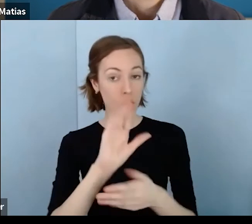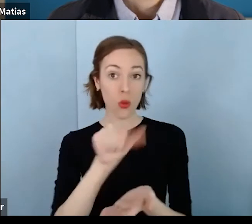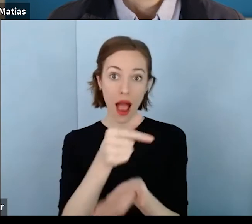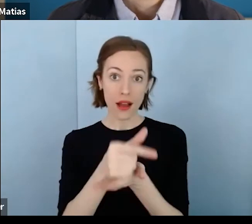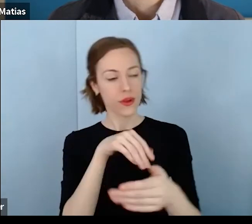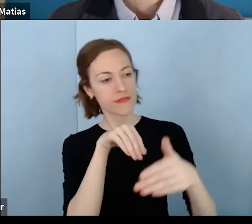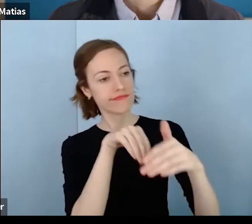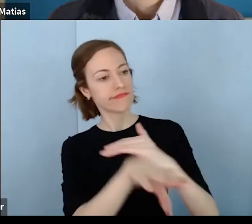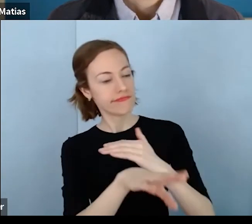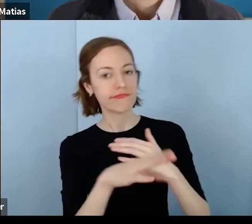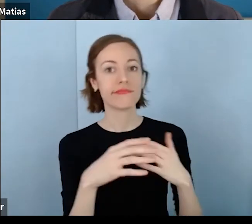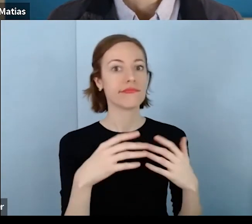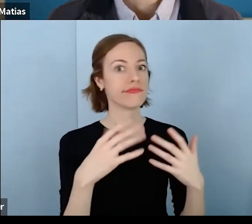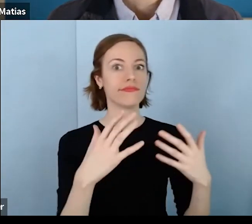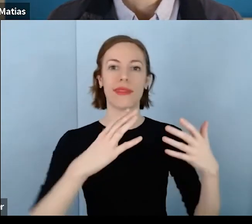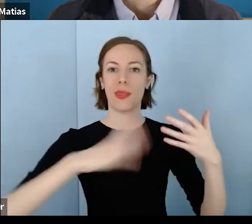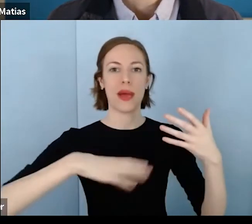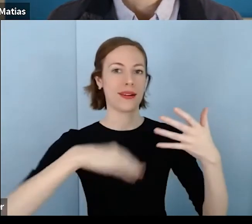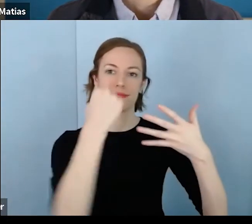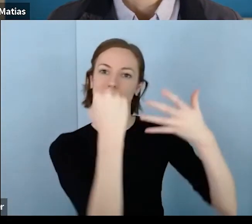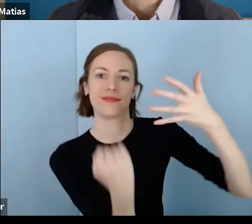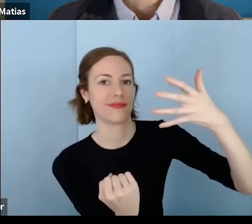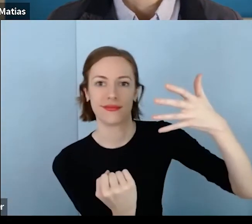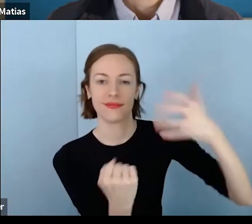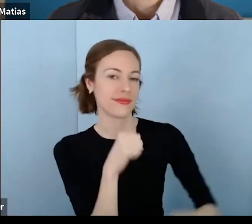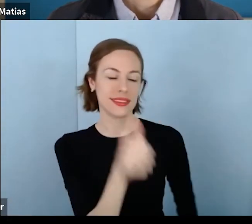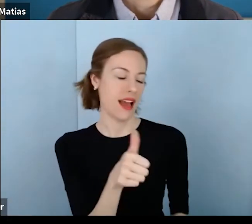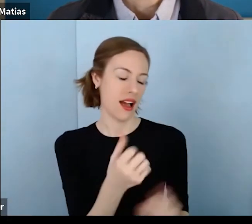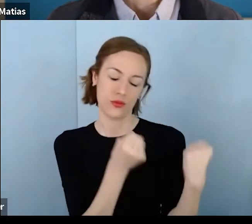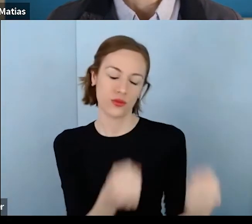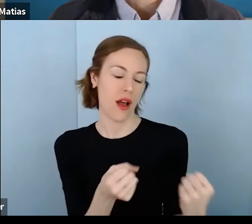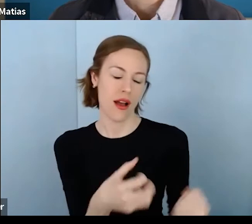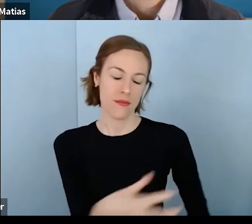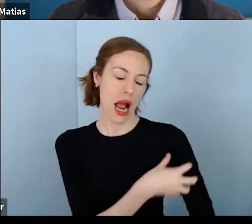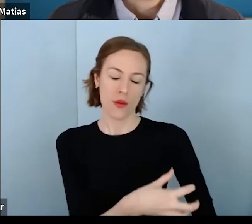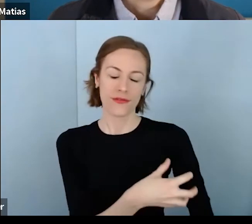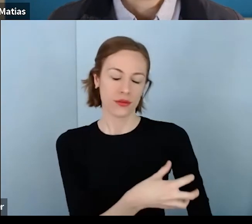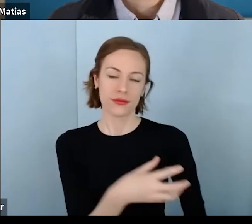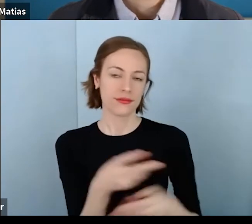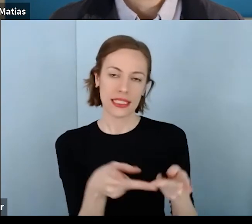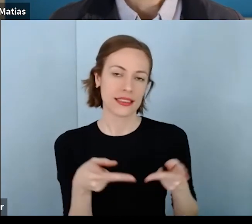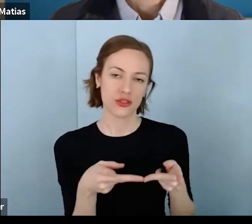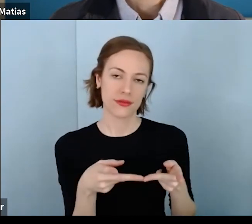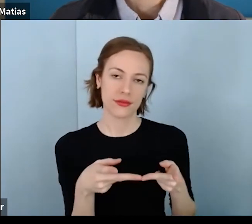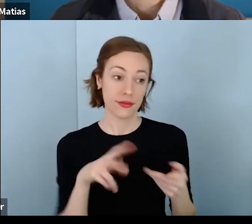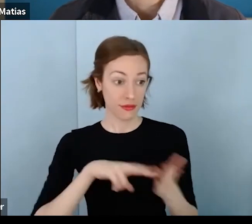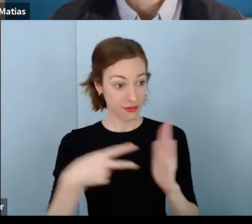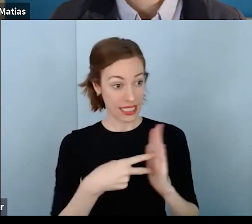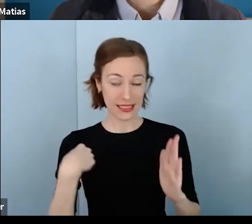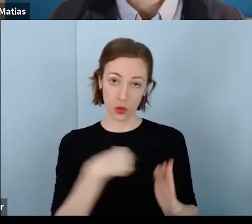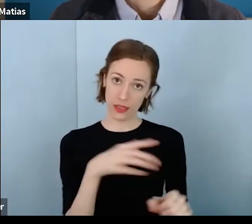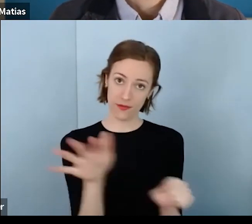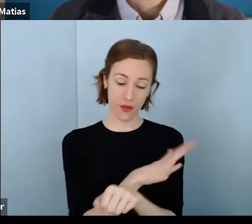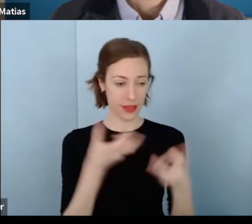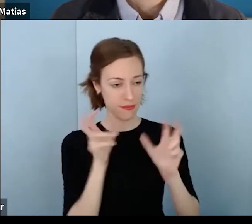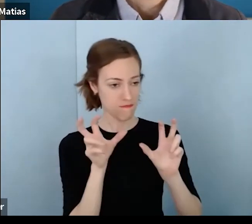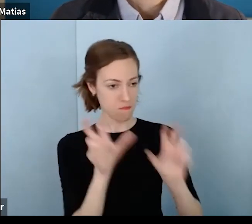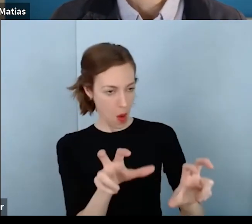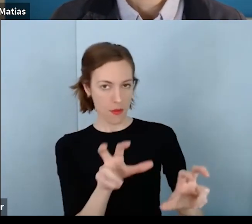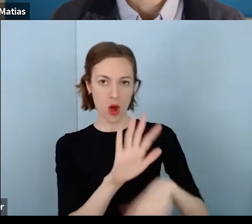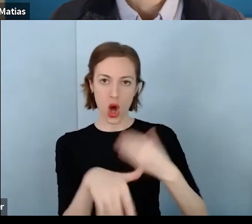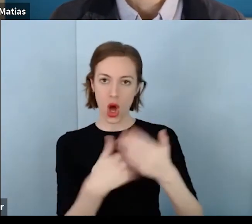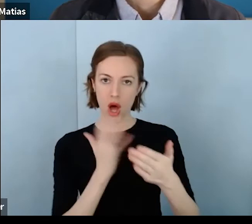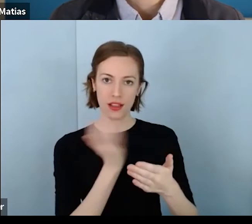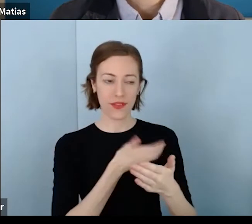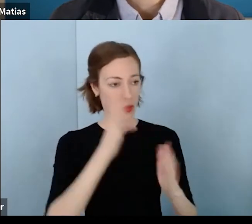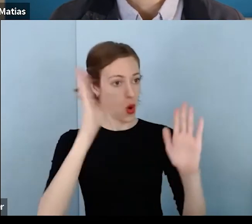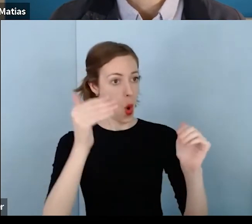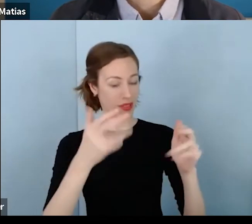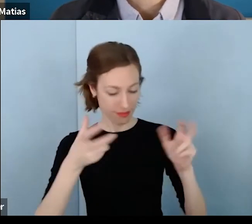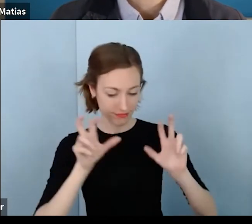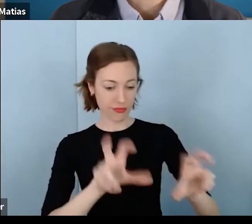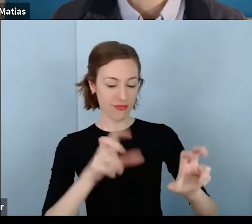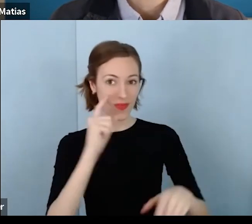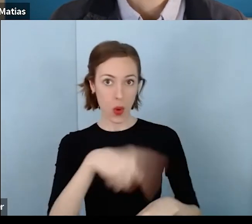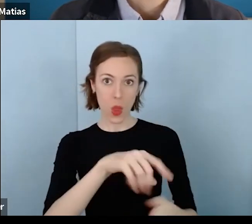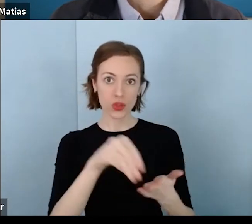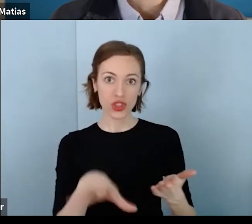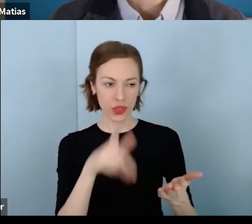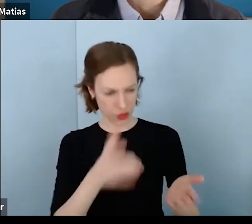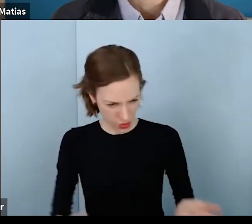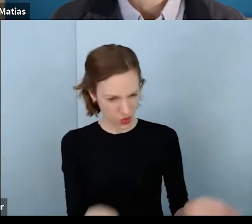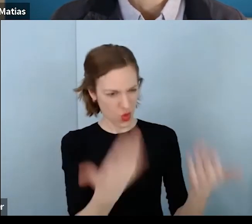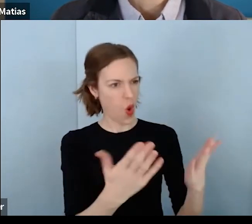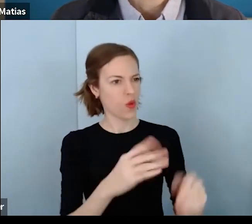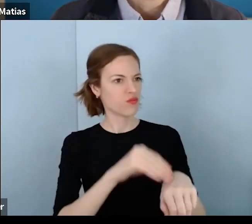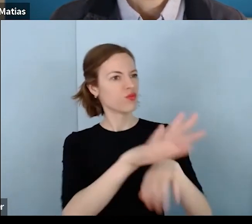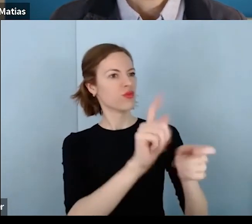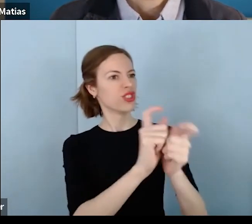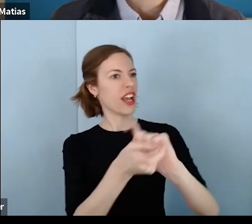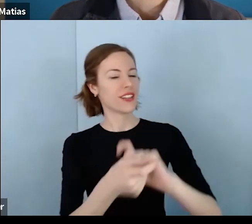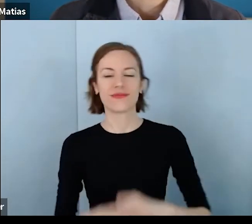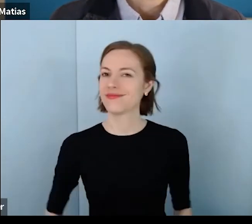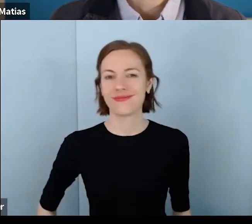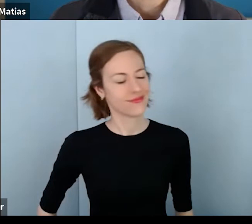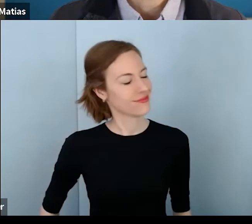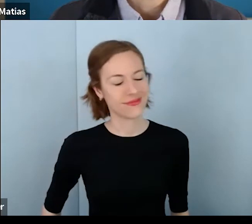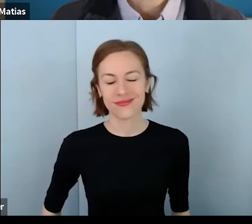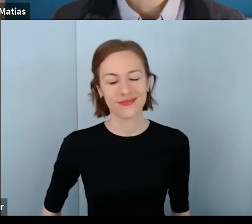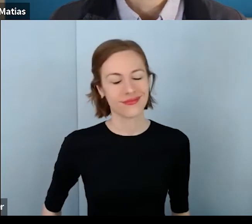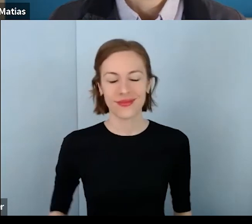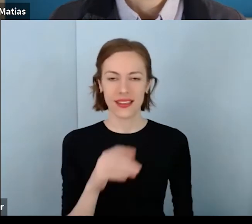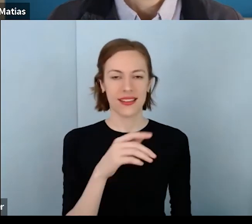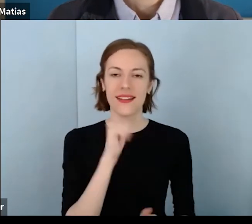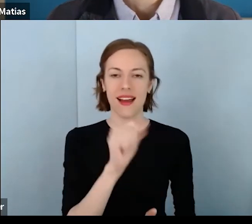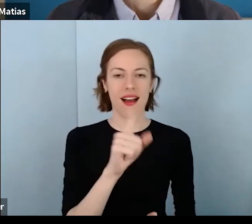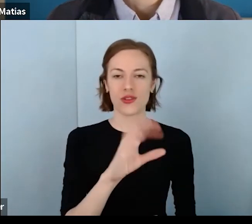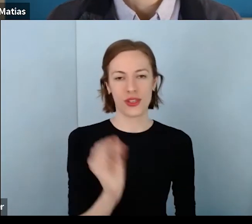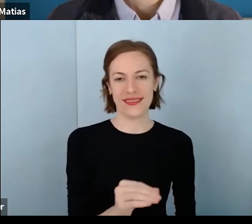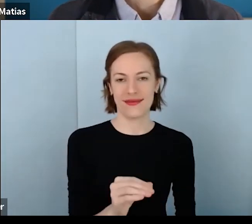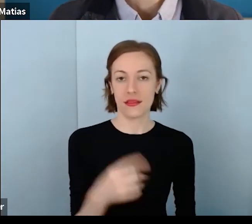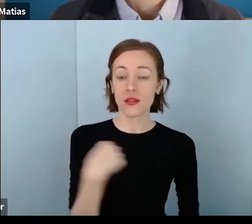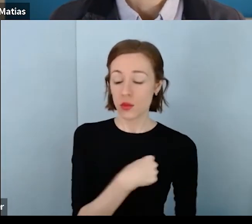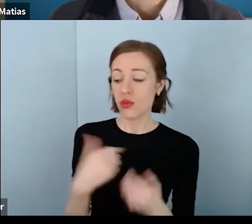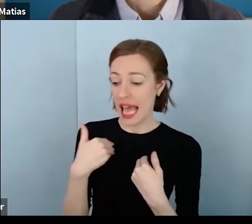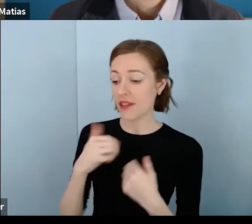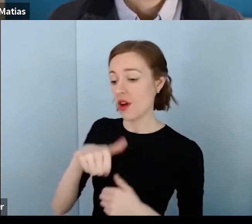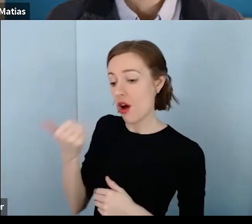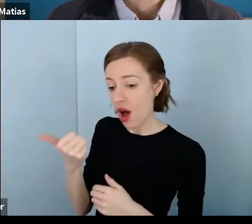And I'm not sure that we should place our best hopes on the next generation of students for creating change, especially when we have so many other tools like policy, and public pressure and activism.